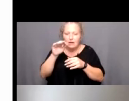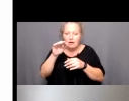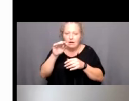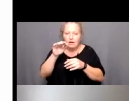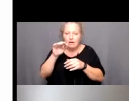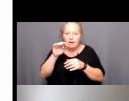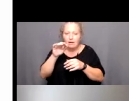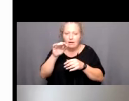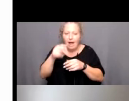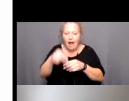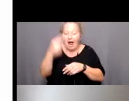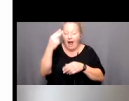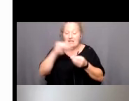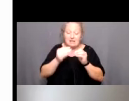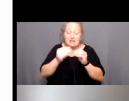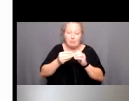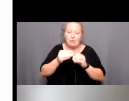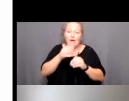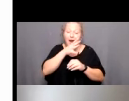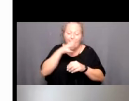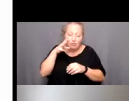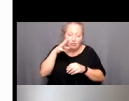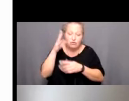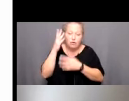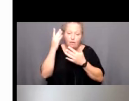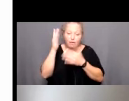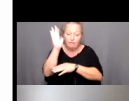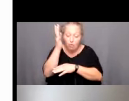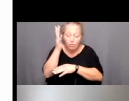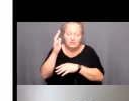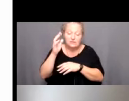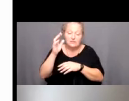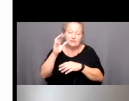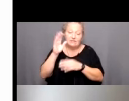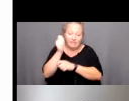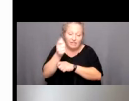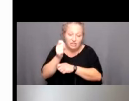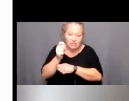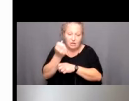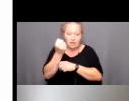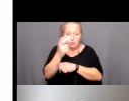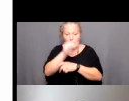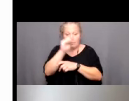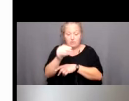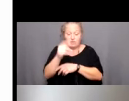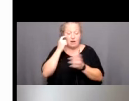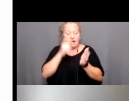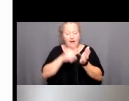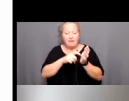Agriculture, forestry, and fishing. Twelve percent of workers with heat illness we identified worked in this sector,